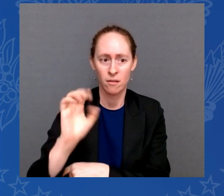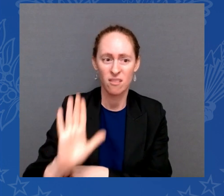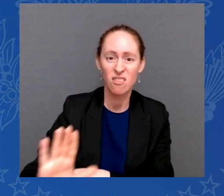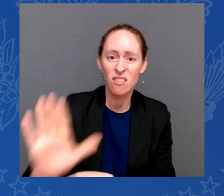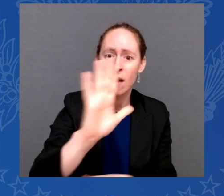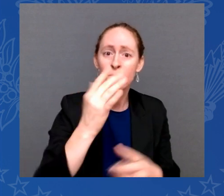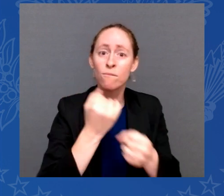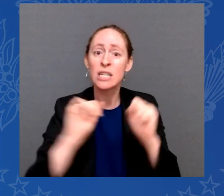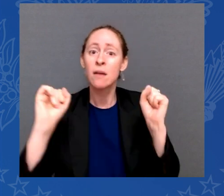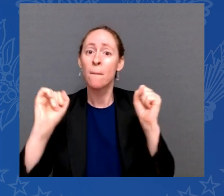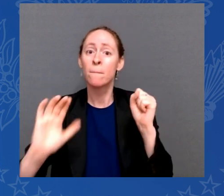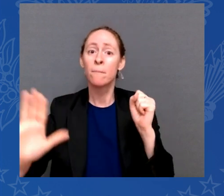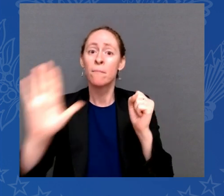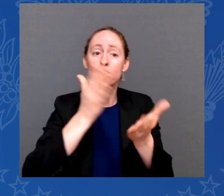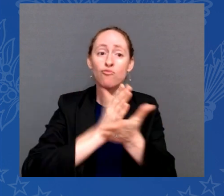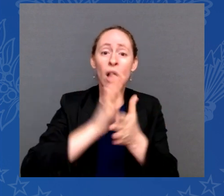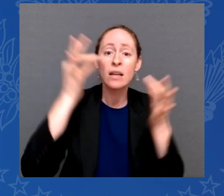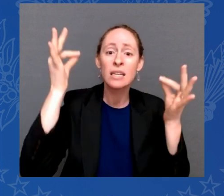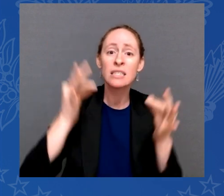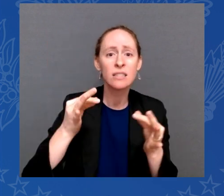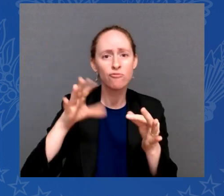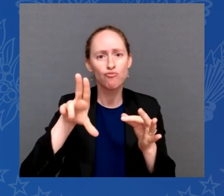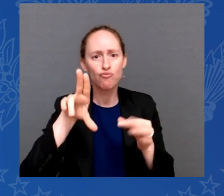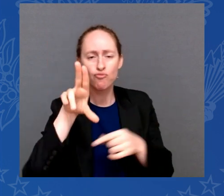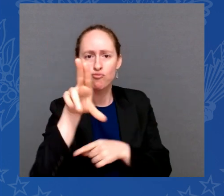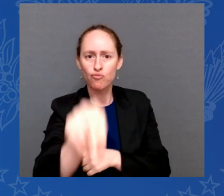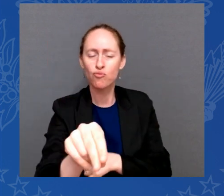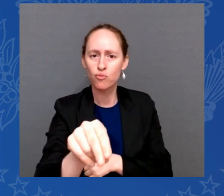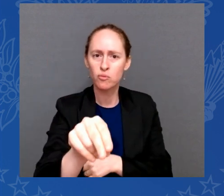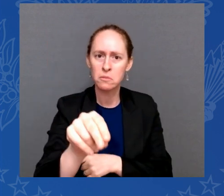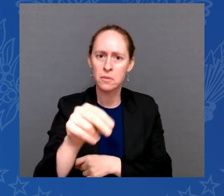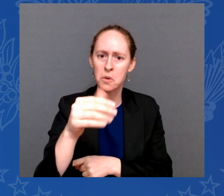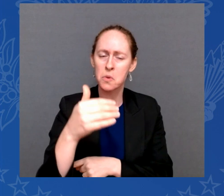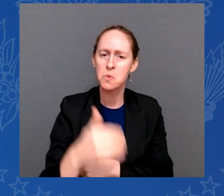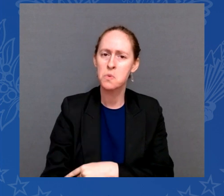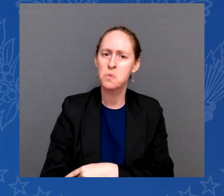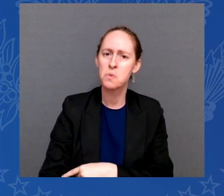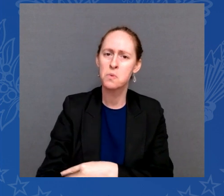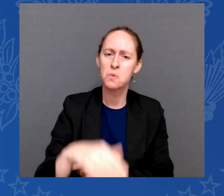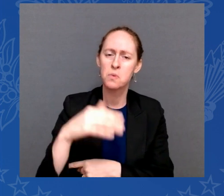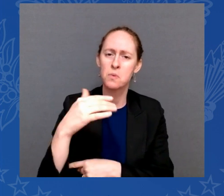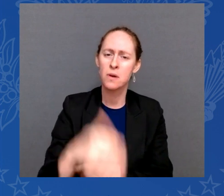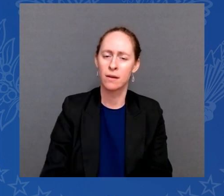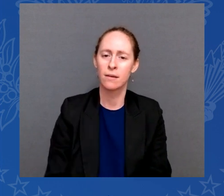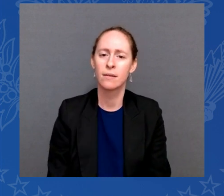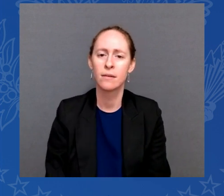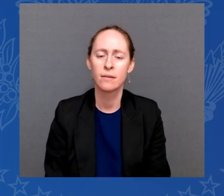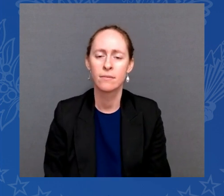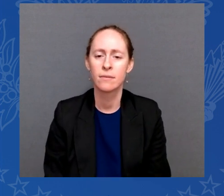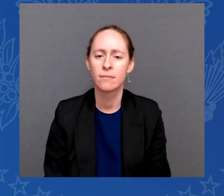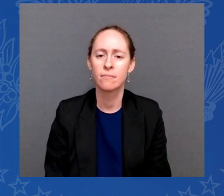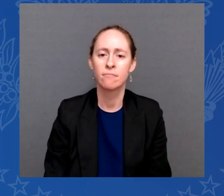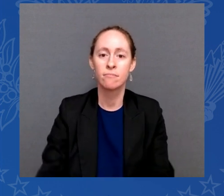And I know that we've all heard from whether it's patients, doctors, family members, friends, everyone is concerned.